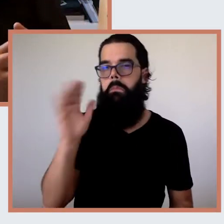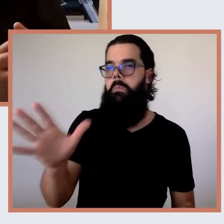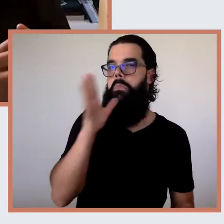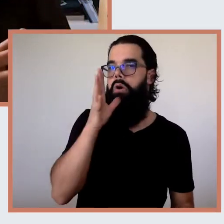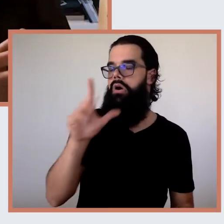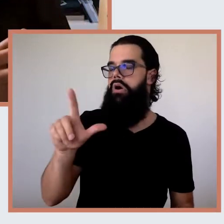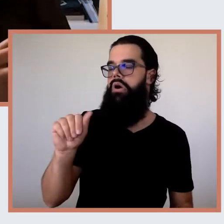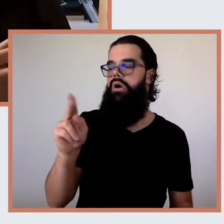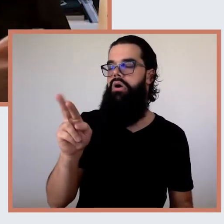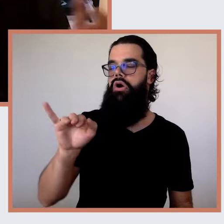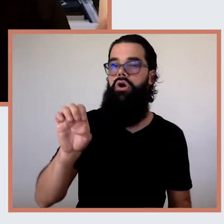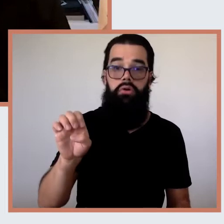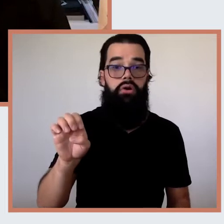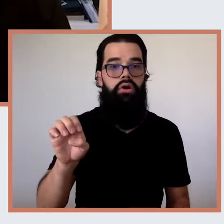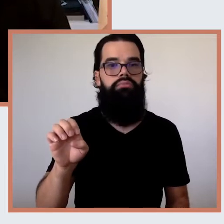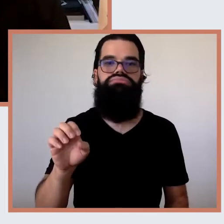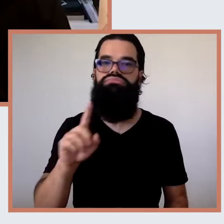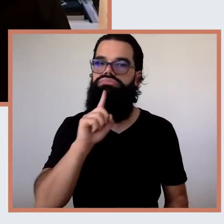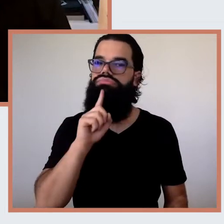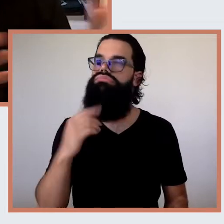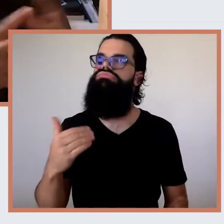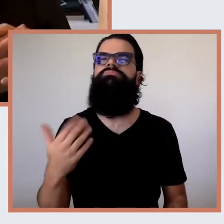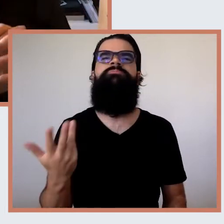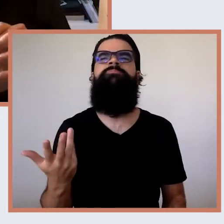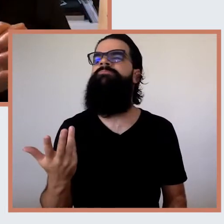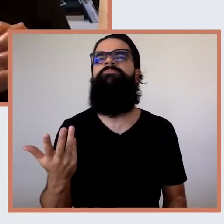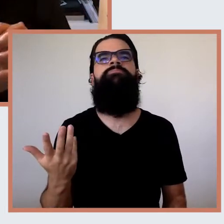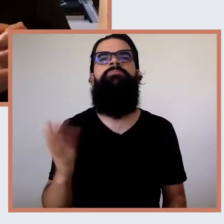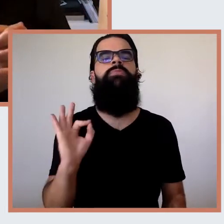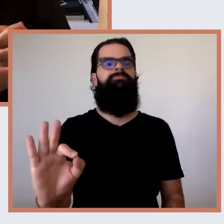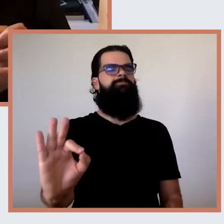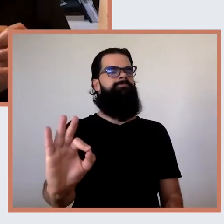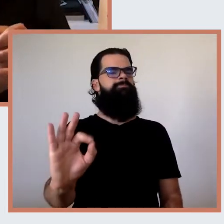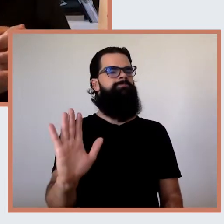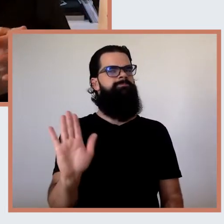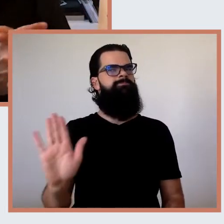with her and Laurie, her mom is just another, just a force of nature.